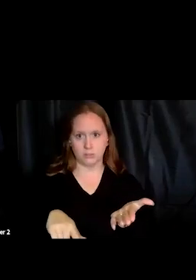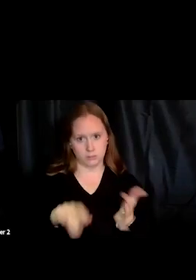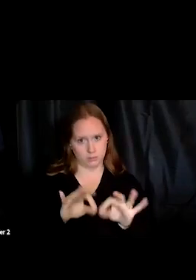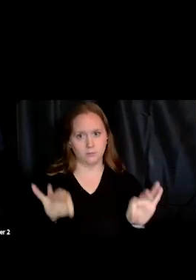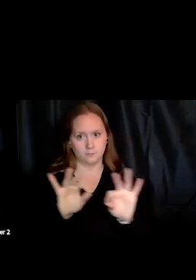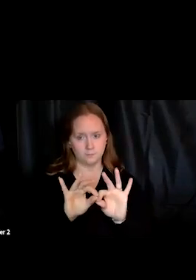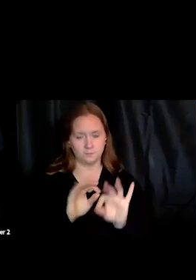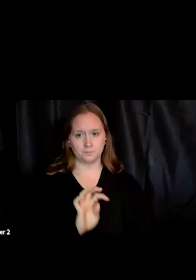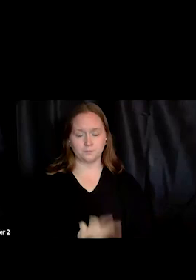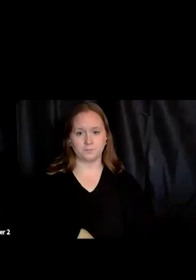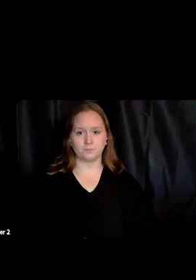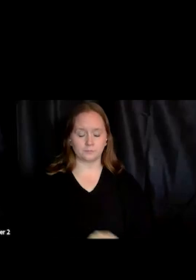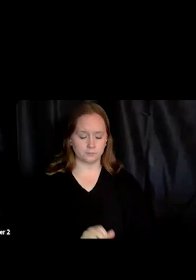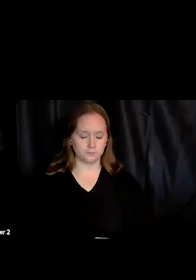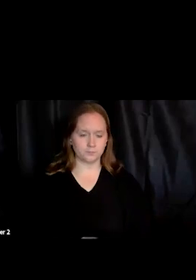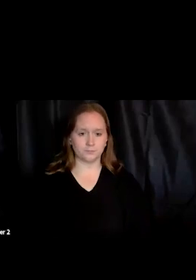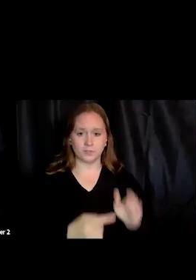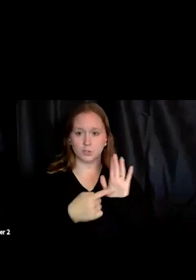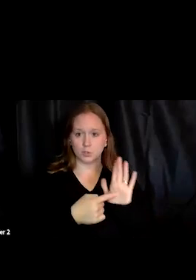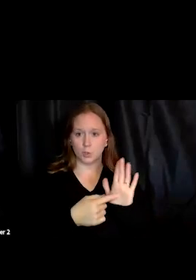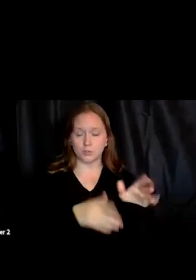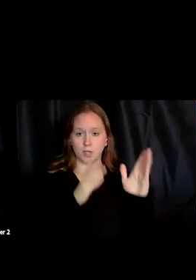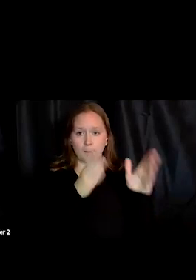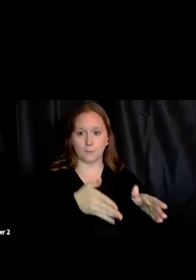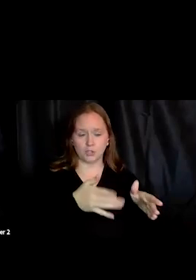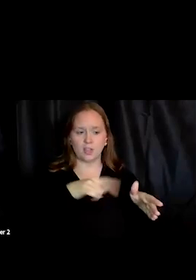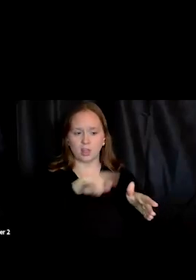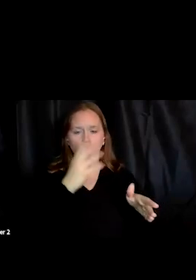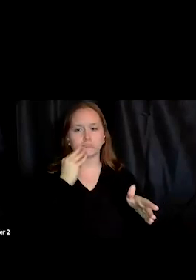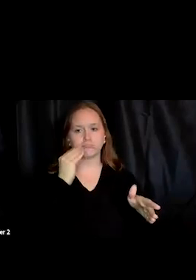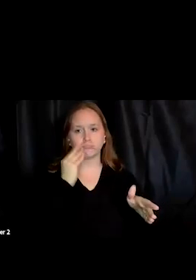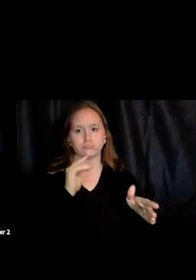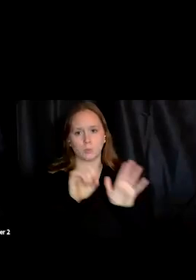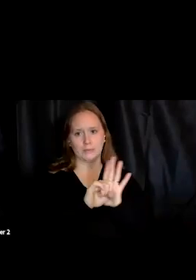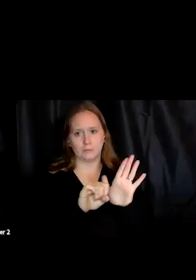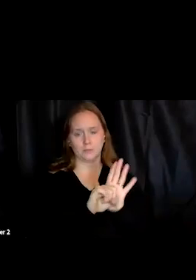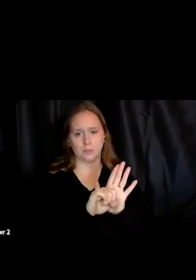that a person is experiencing these symptoms. If we're going to list schizophrenia